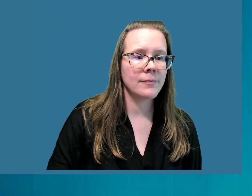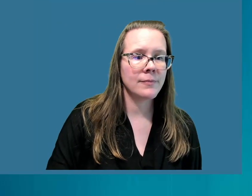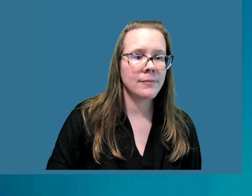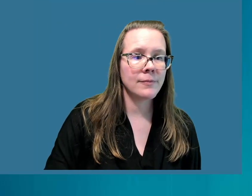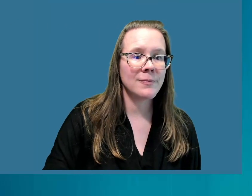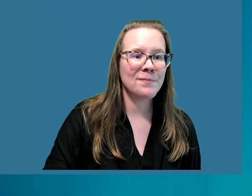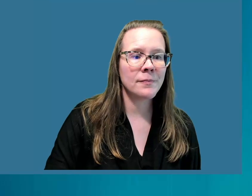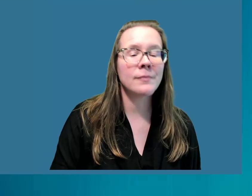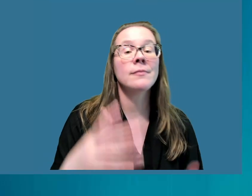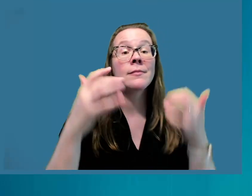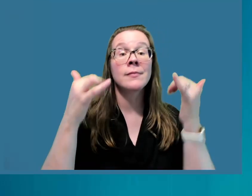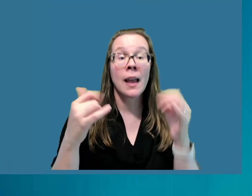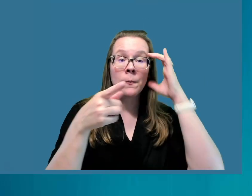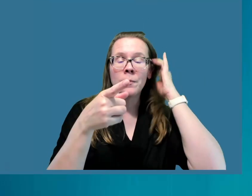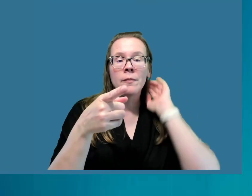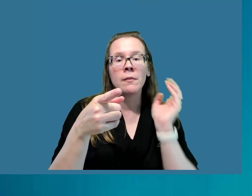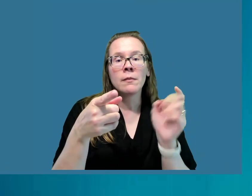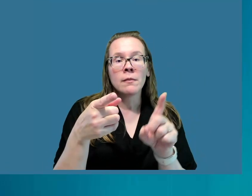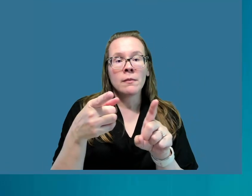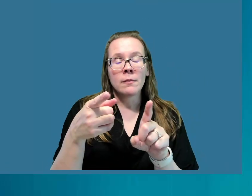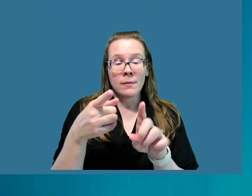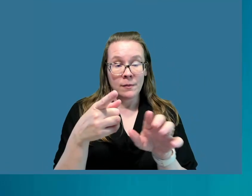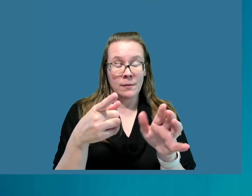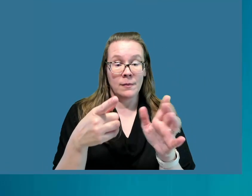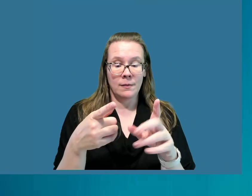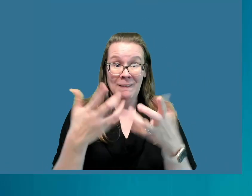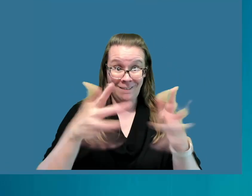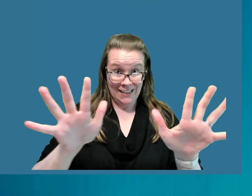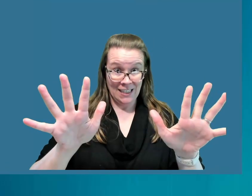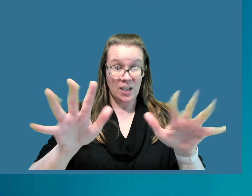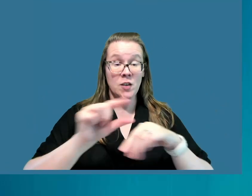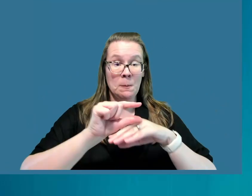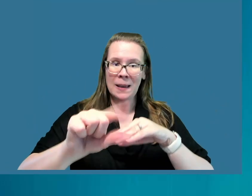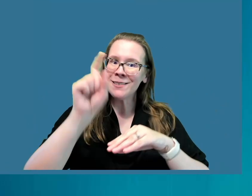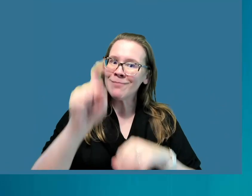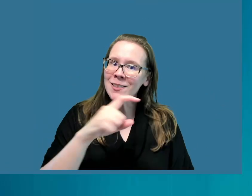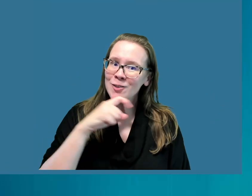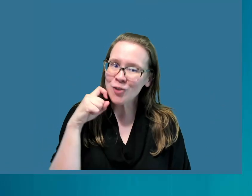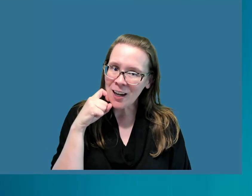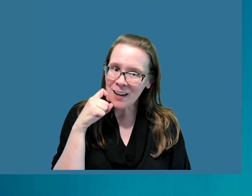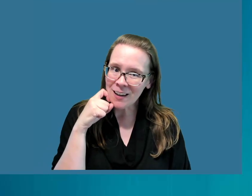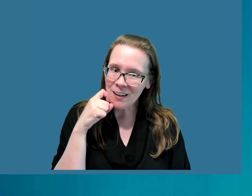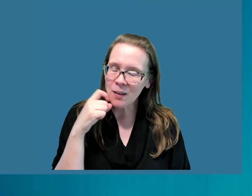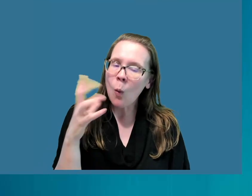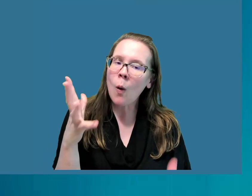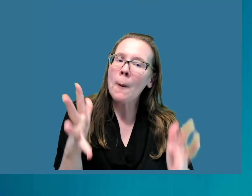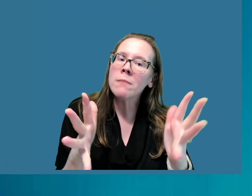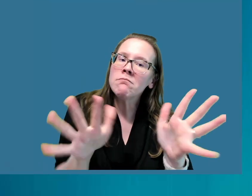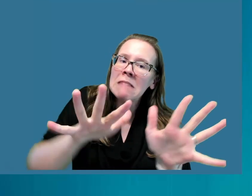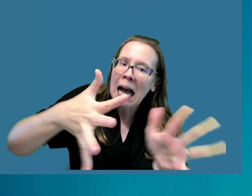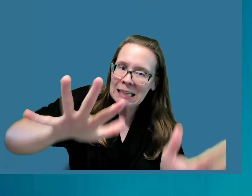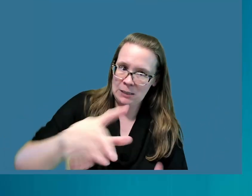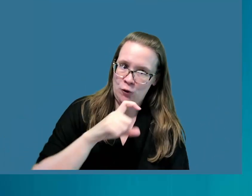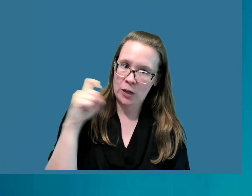Okay, so now that we finished the base layer, it needs to be kind of dry. Um, dry enough